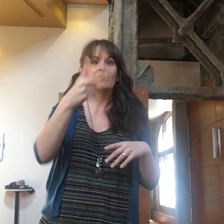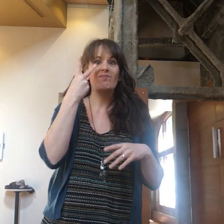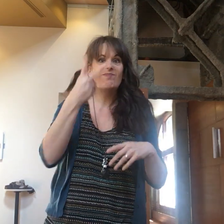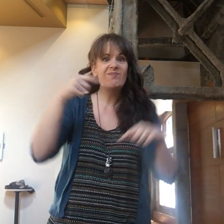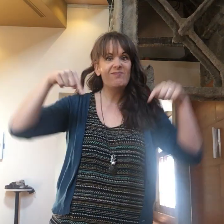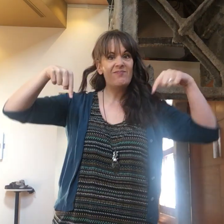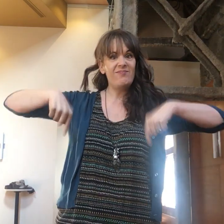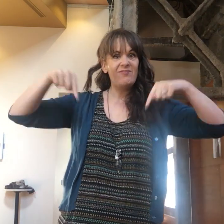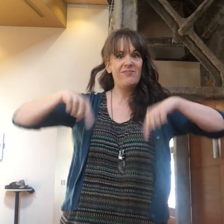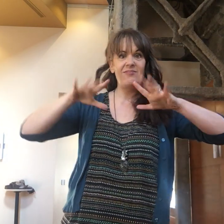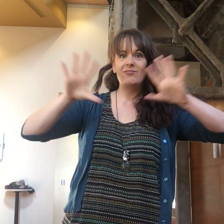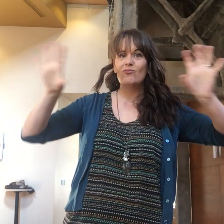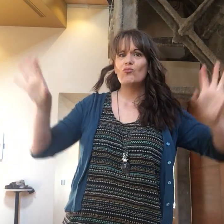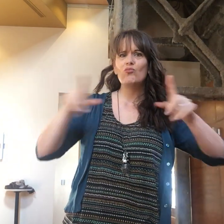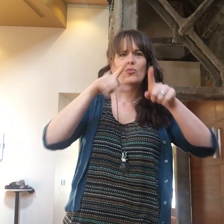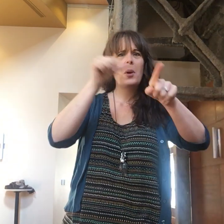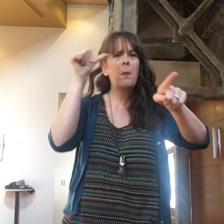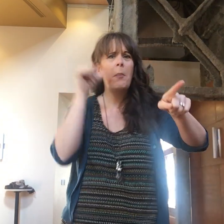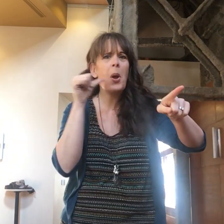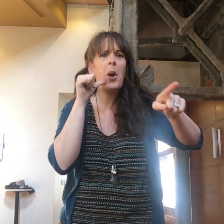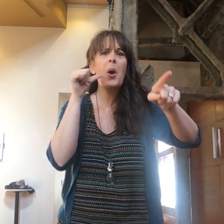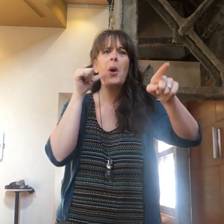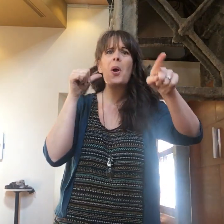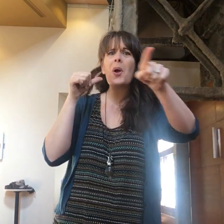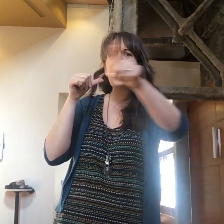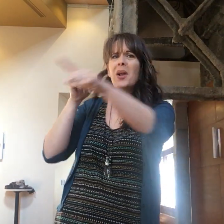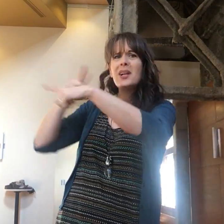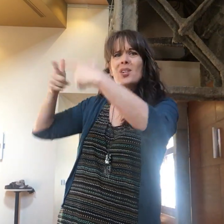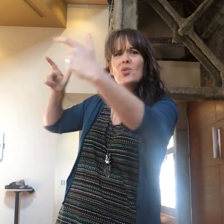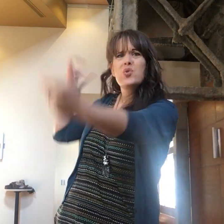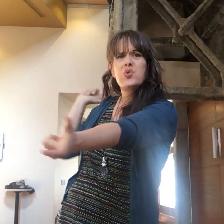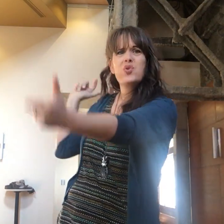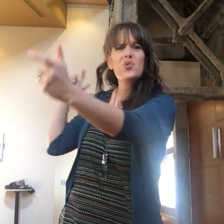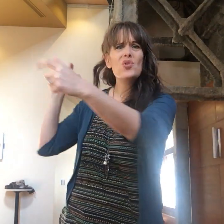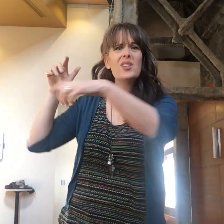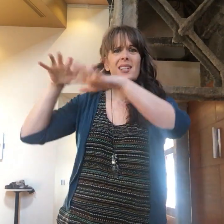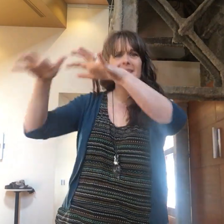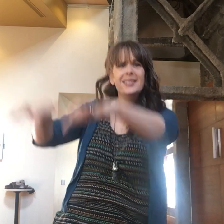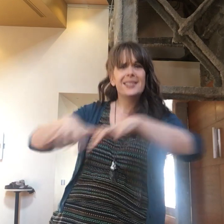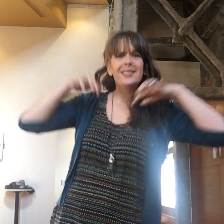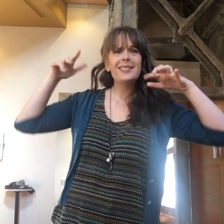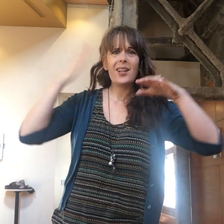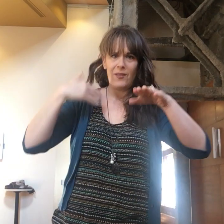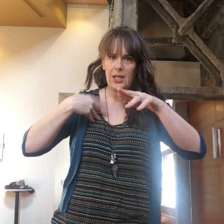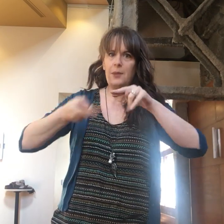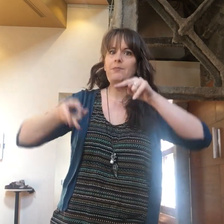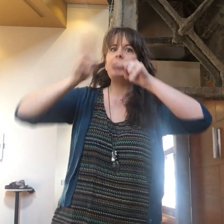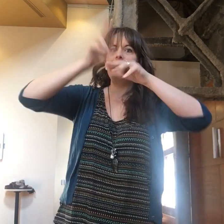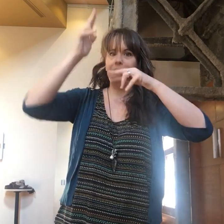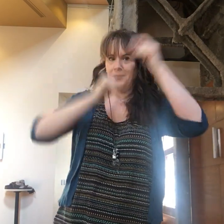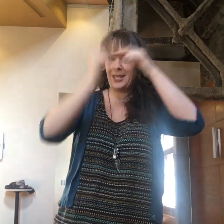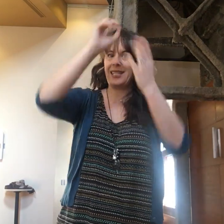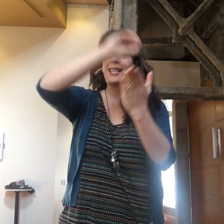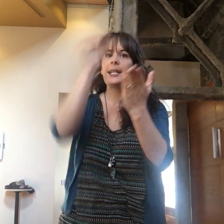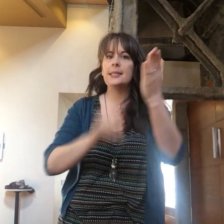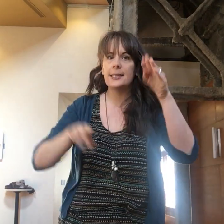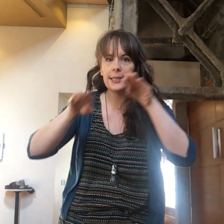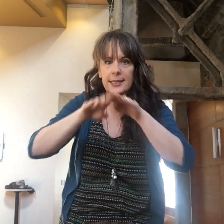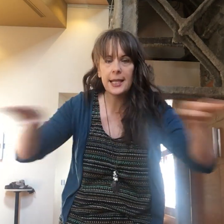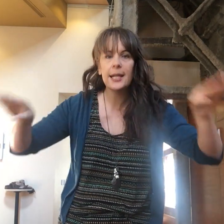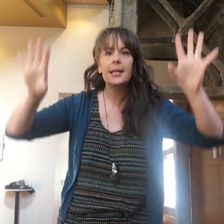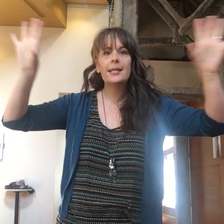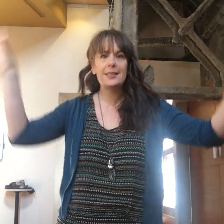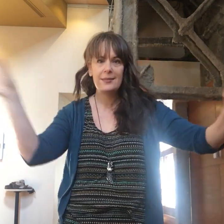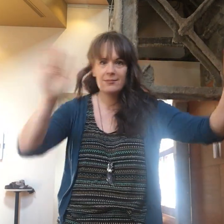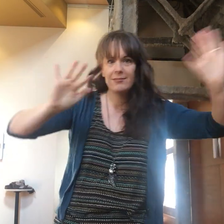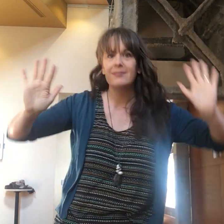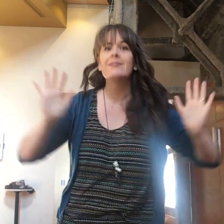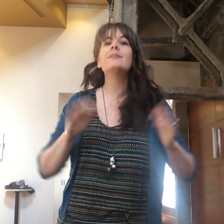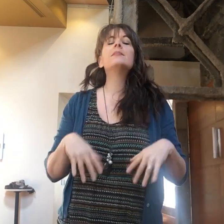The space here has bar, huge auditorium with whole of designing stage, lighting, auditorium, etc.